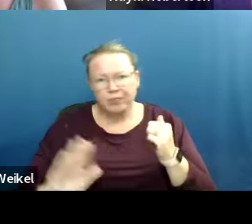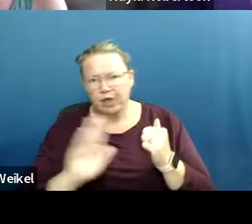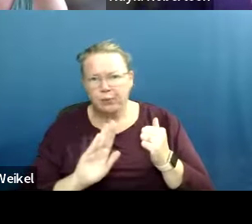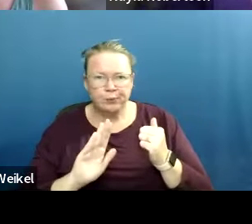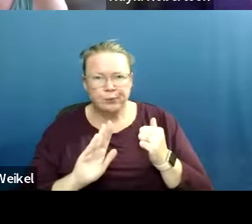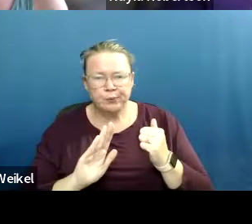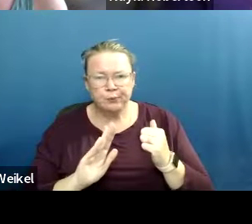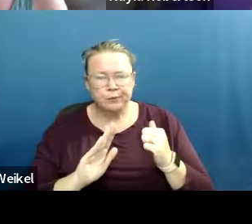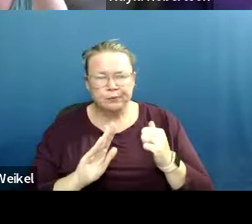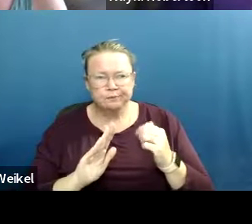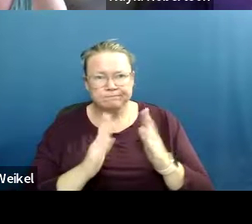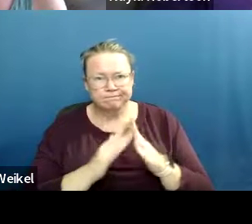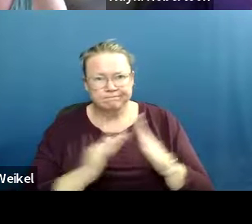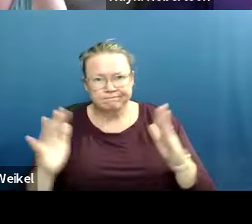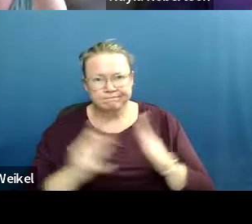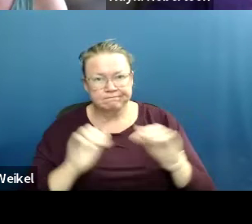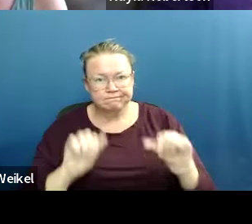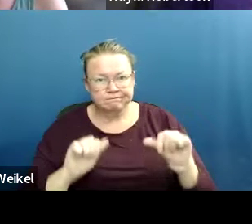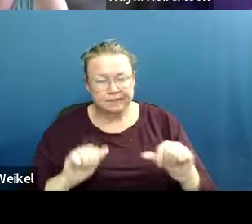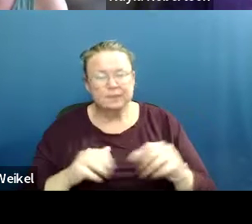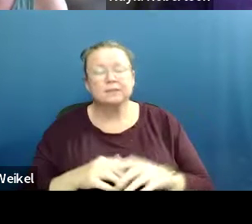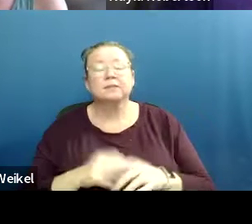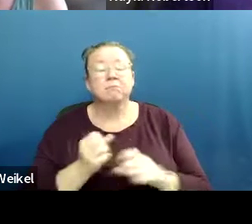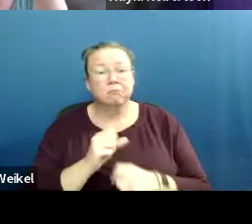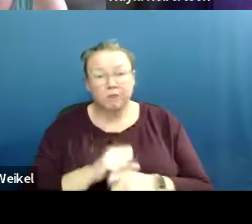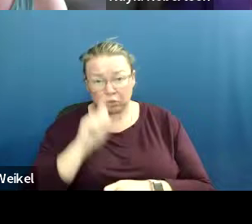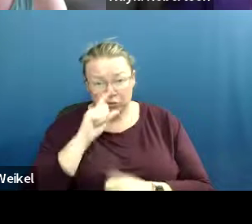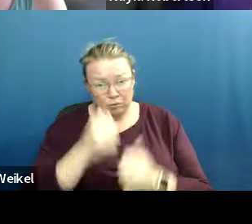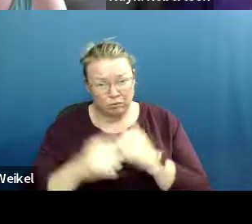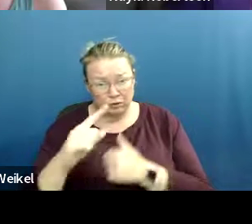Rosie Vazquez: range of abilities are making sure we include everybody in there.